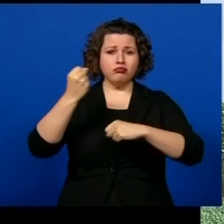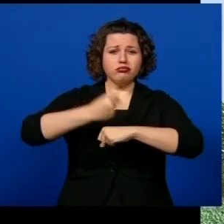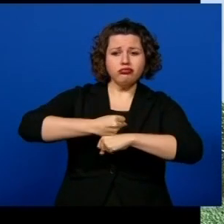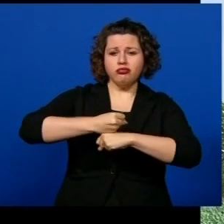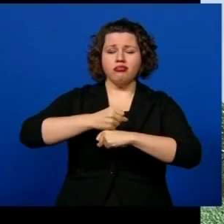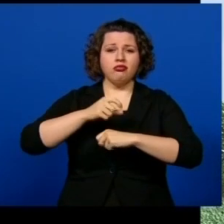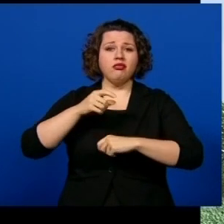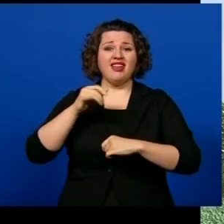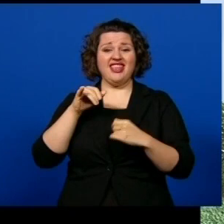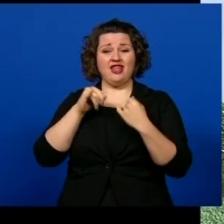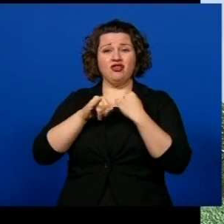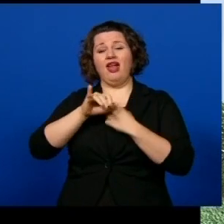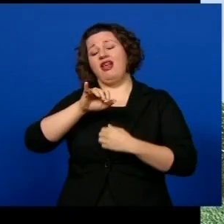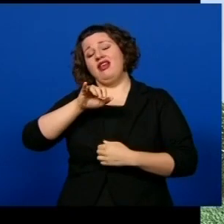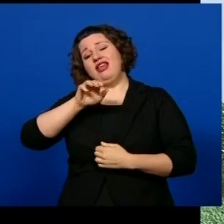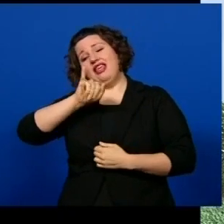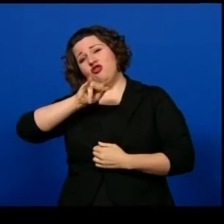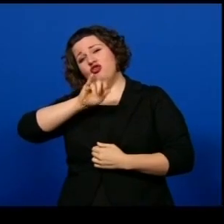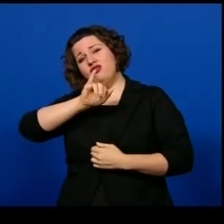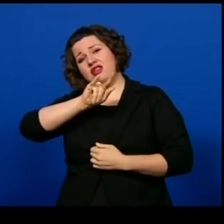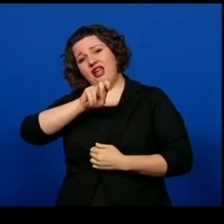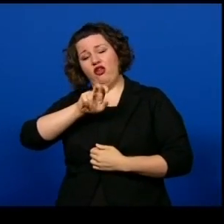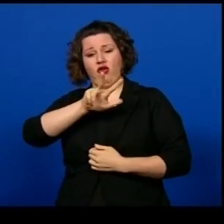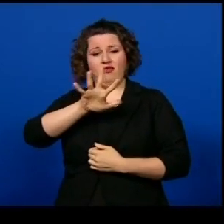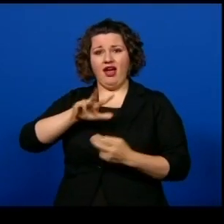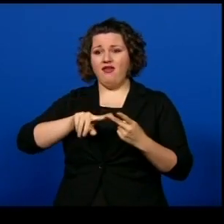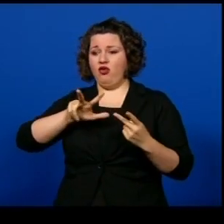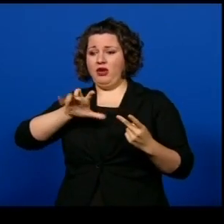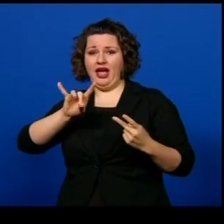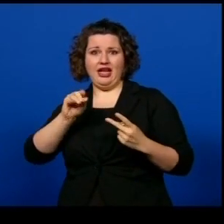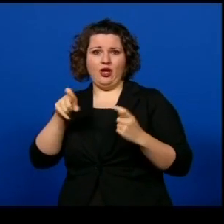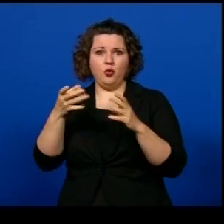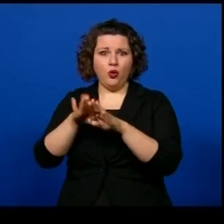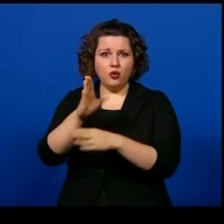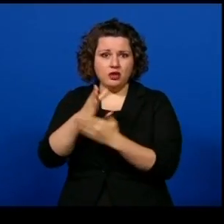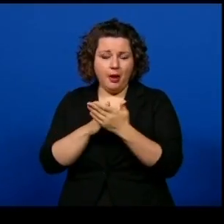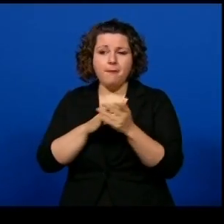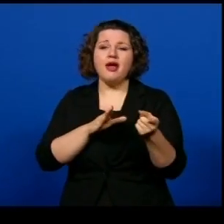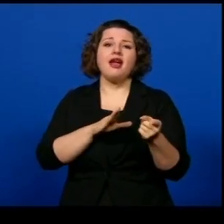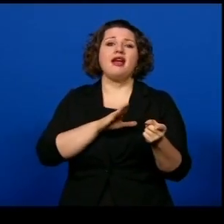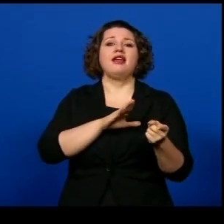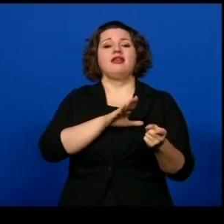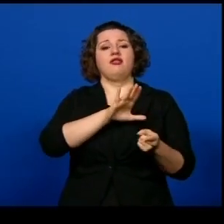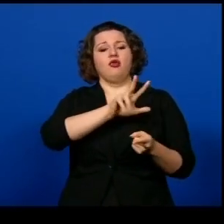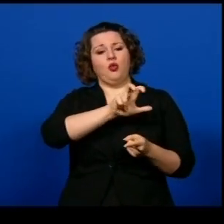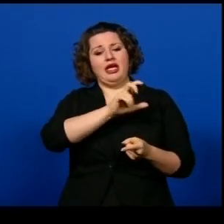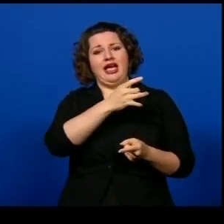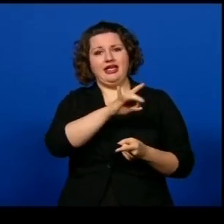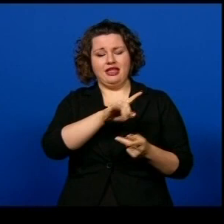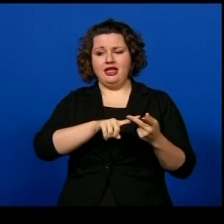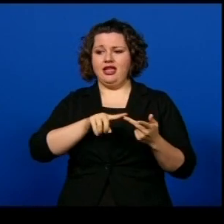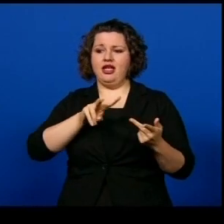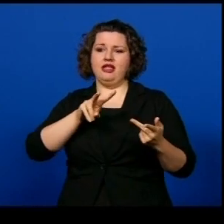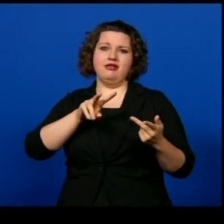Highways 218 and 69, as well as others. This morning. I had a farmer reach out to me